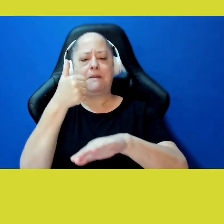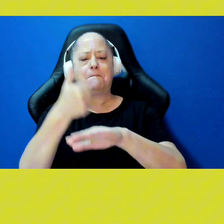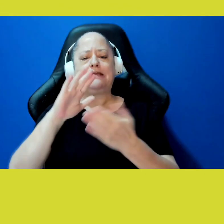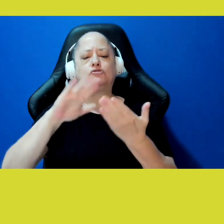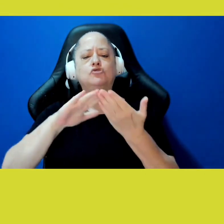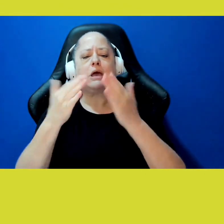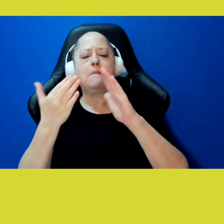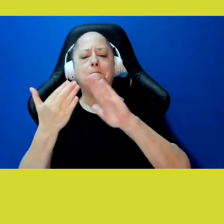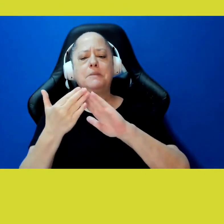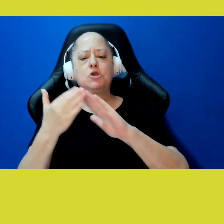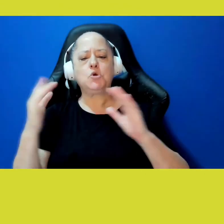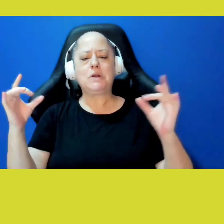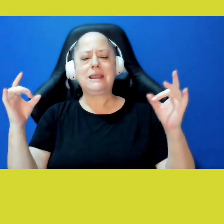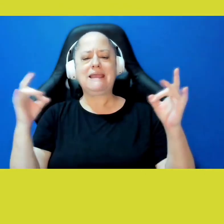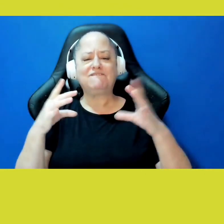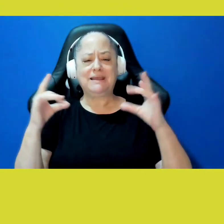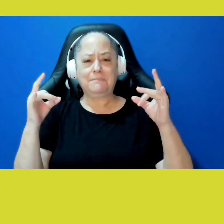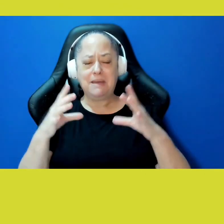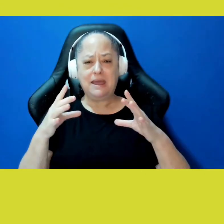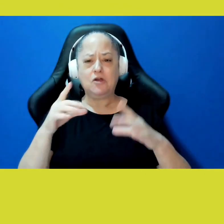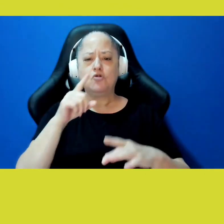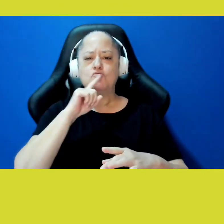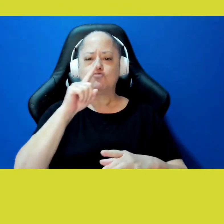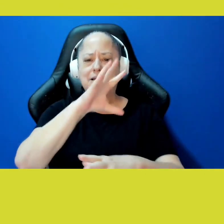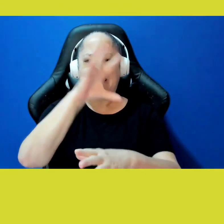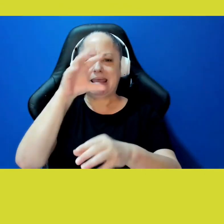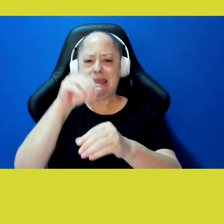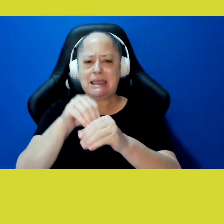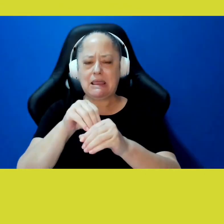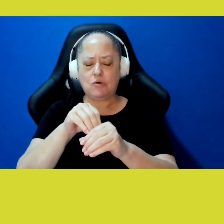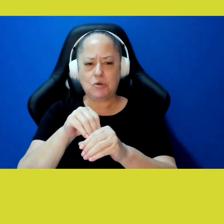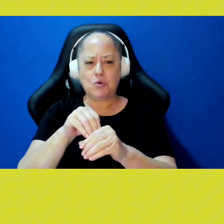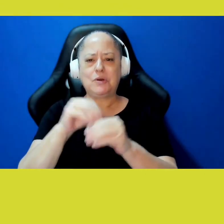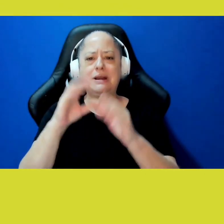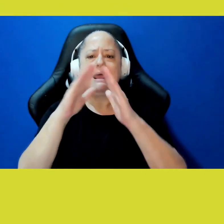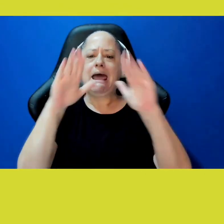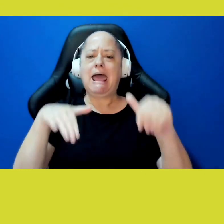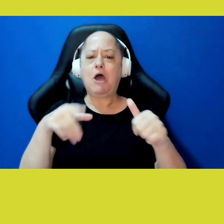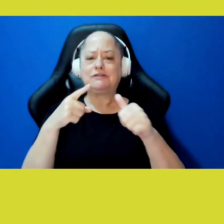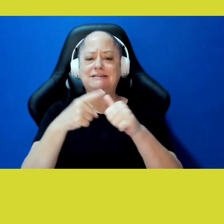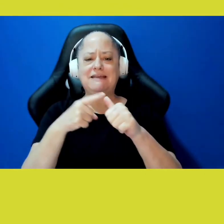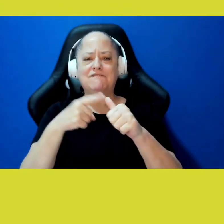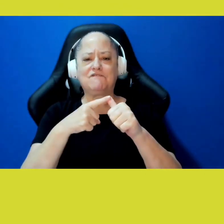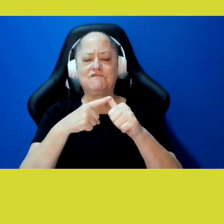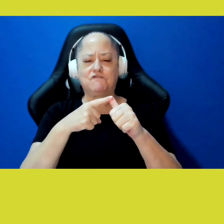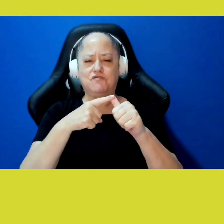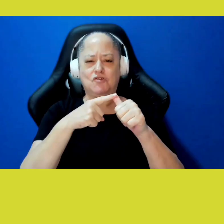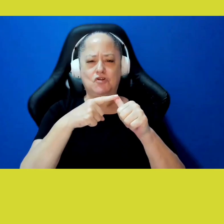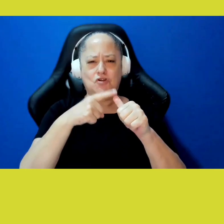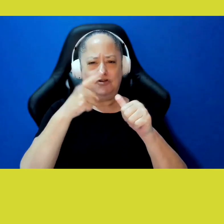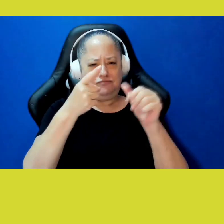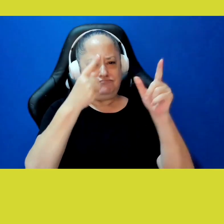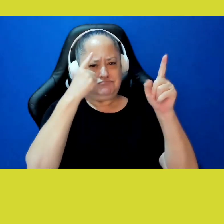and that really included and incorporated Housing First as a key strategy in the federal plan.